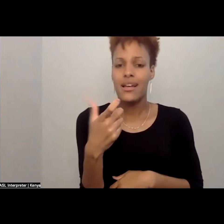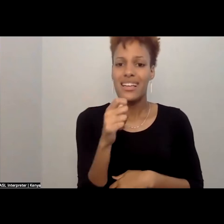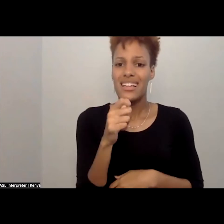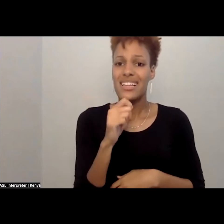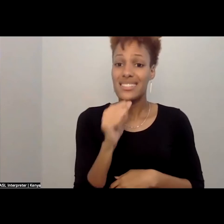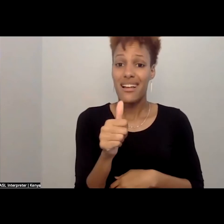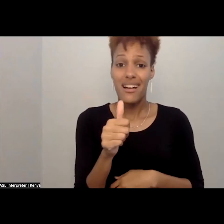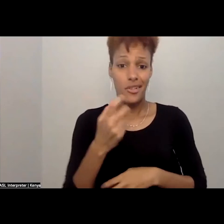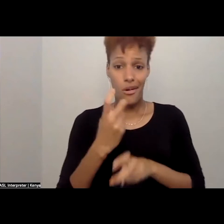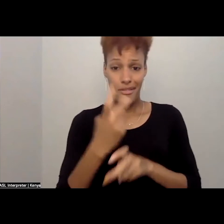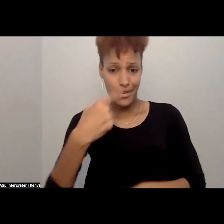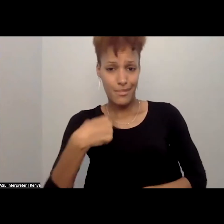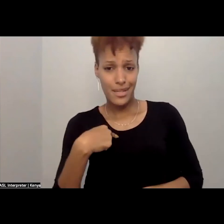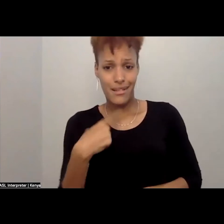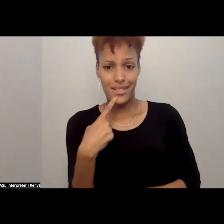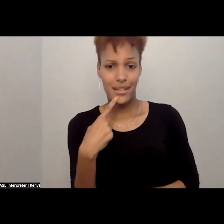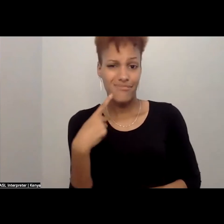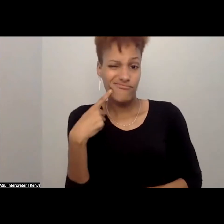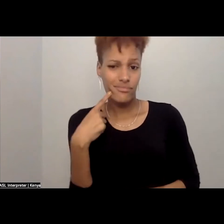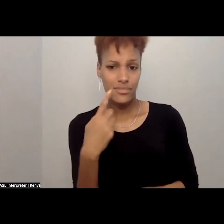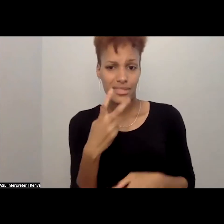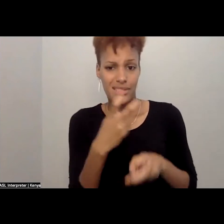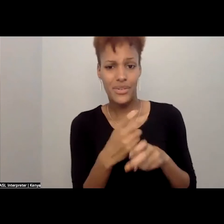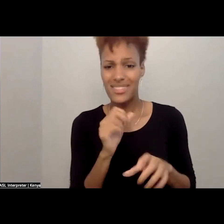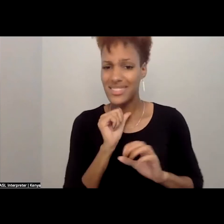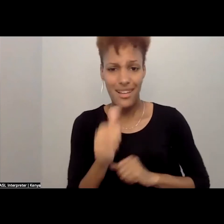history, I don't think African-American history is difficult history, and I don't think it's a good